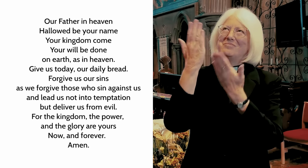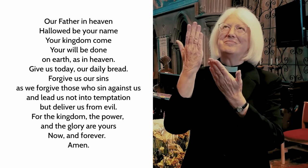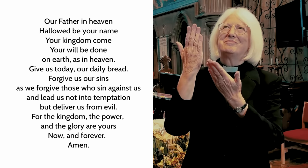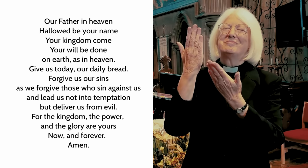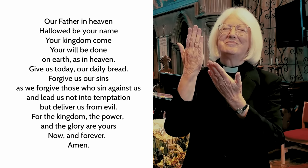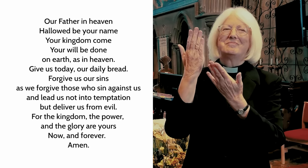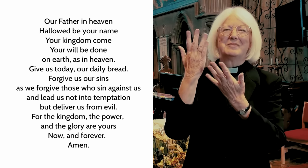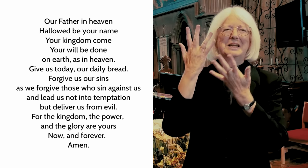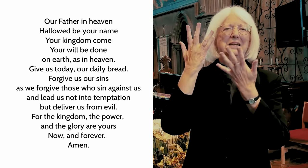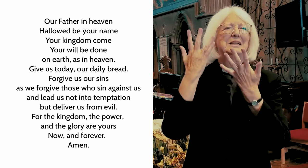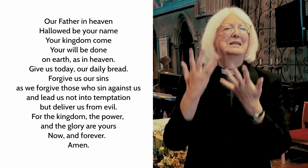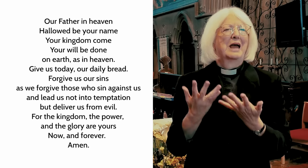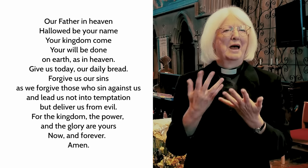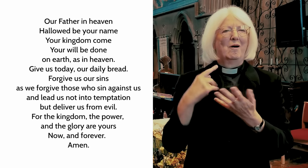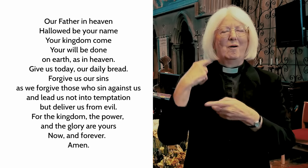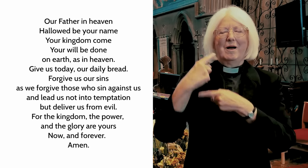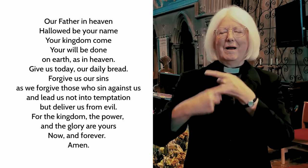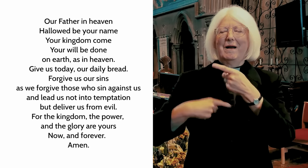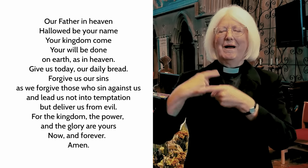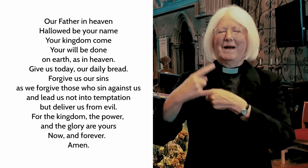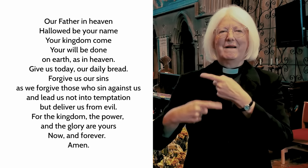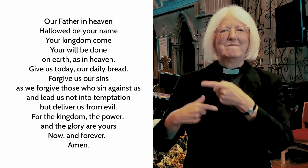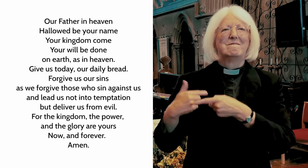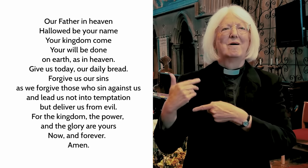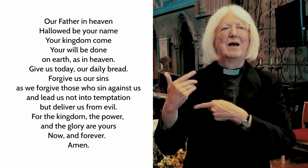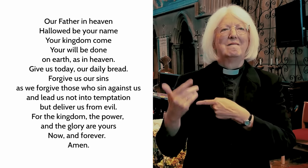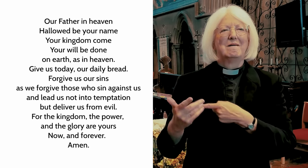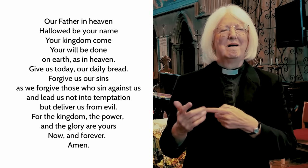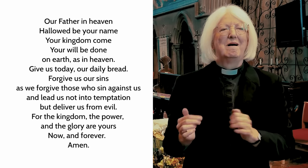now and forever. Amen.